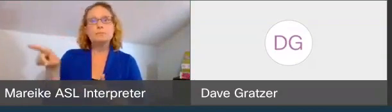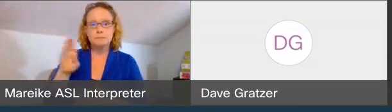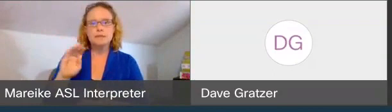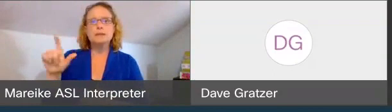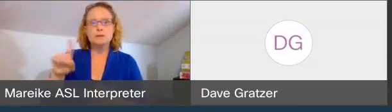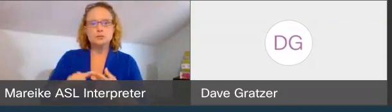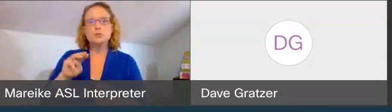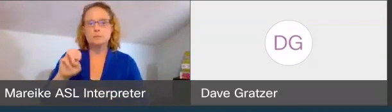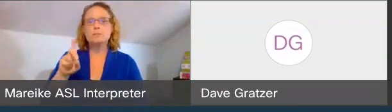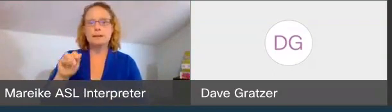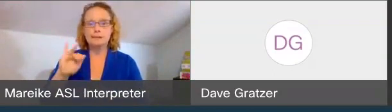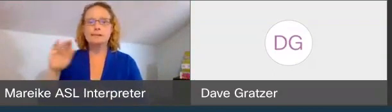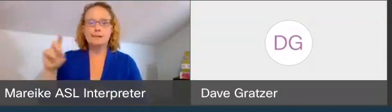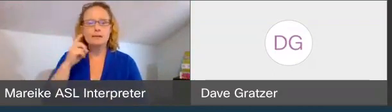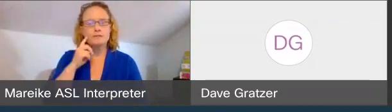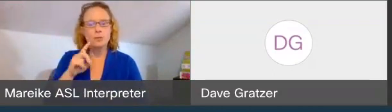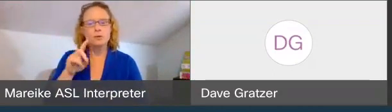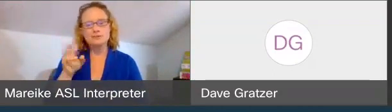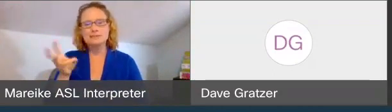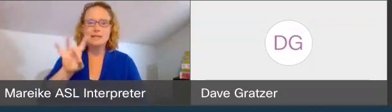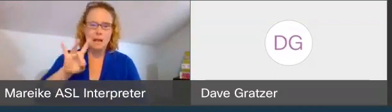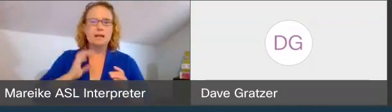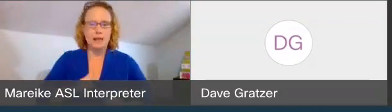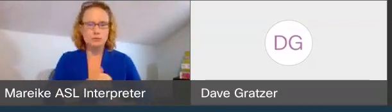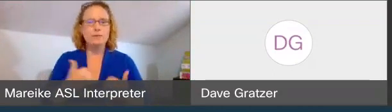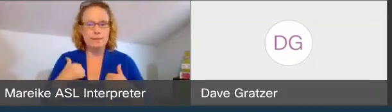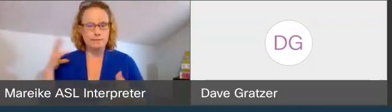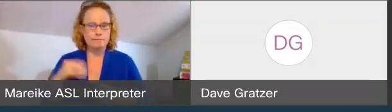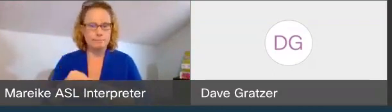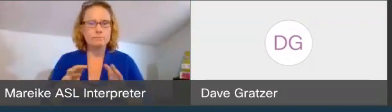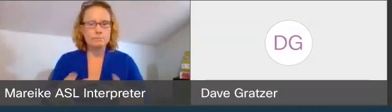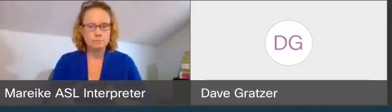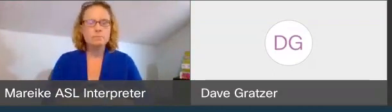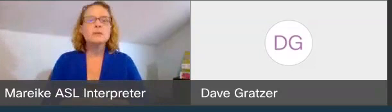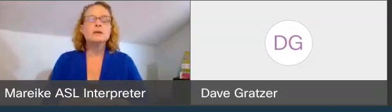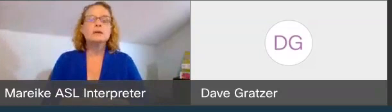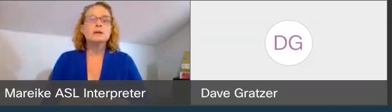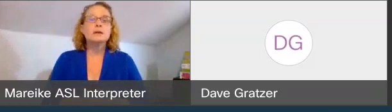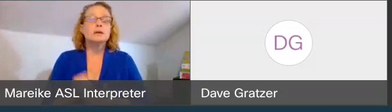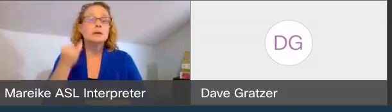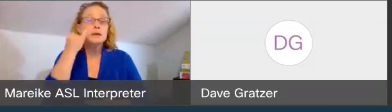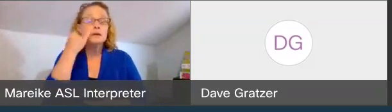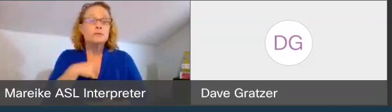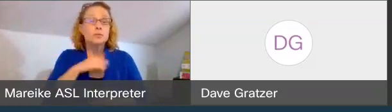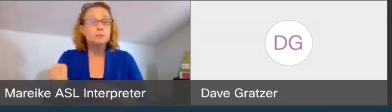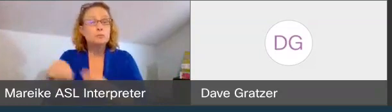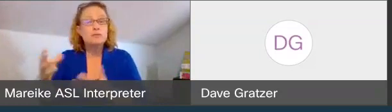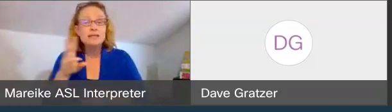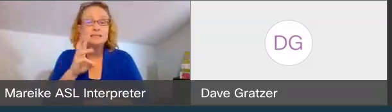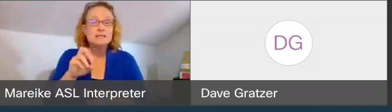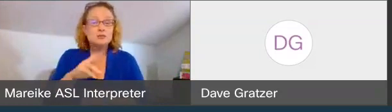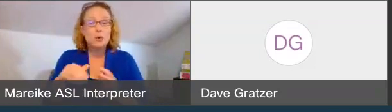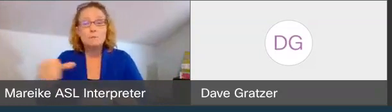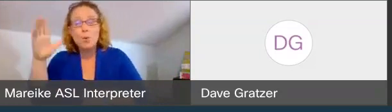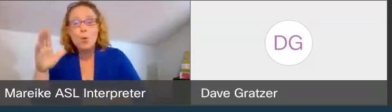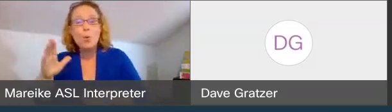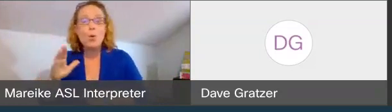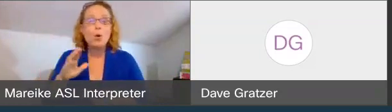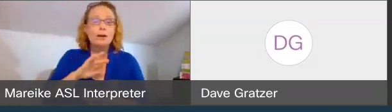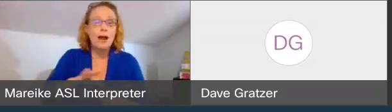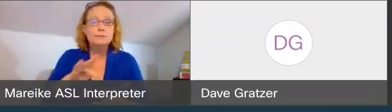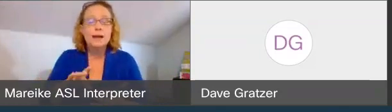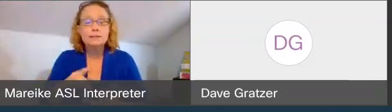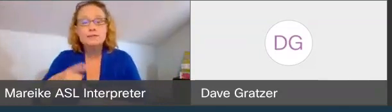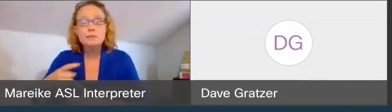for our 68 clients and so if we provide six or more contacts in the month, we can bill at what's